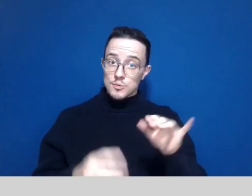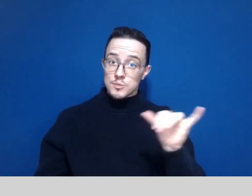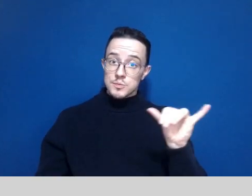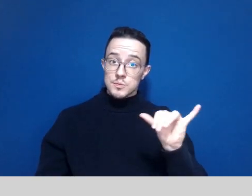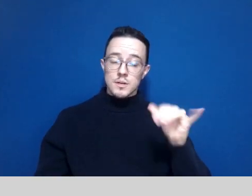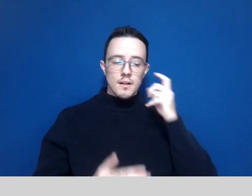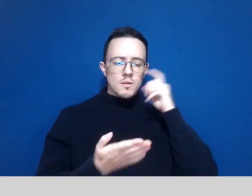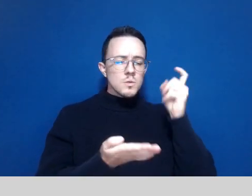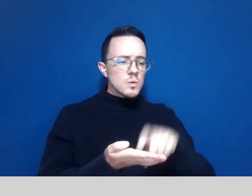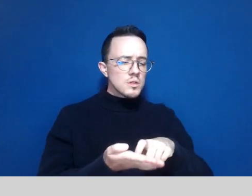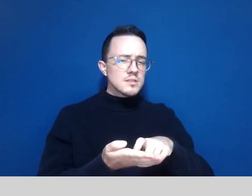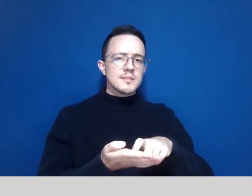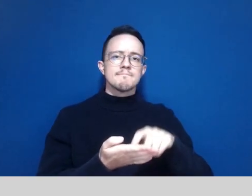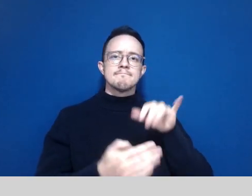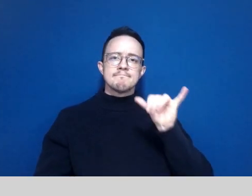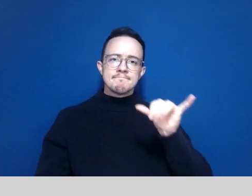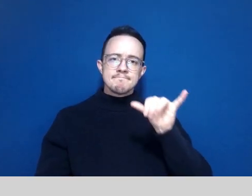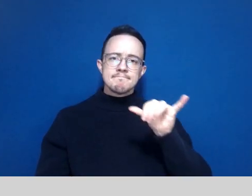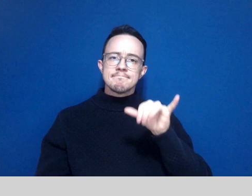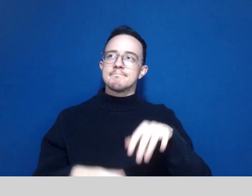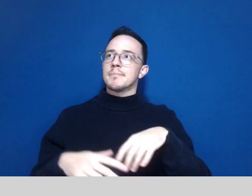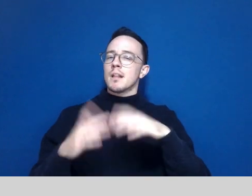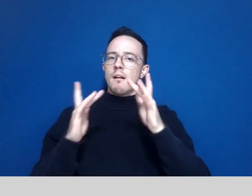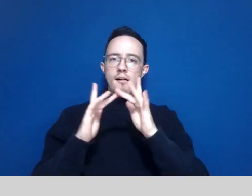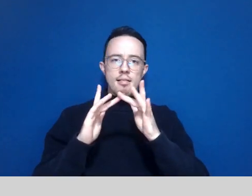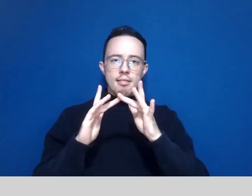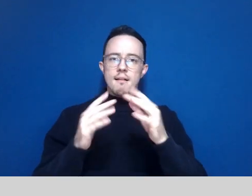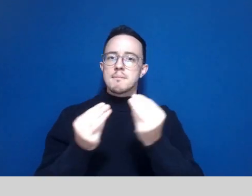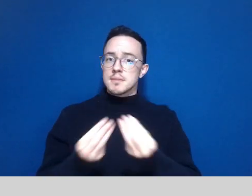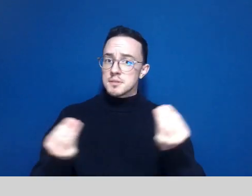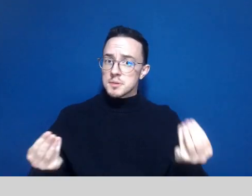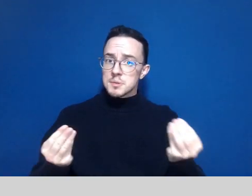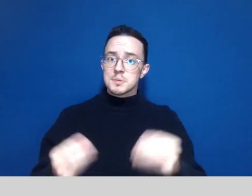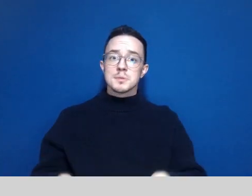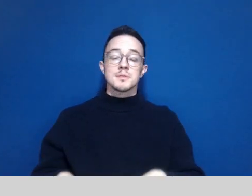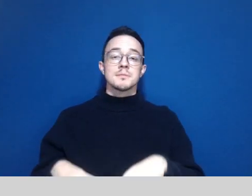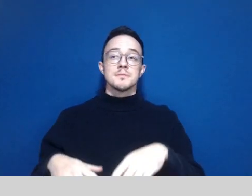around course creation, around YouTube,